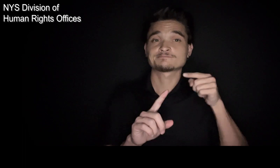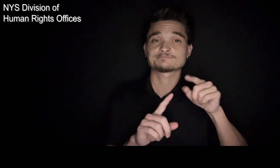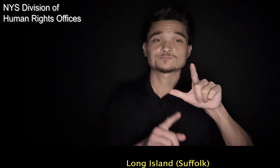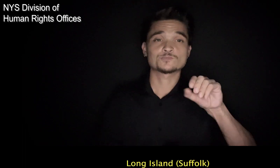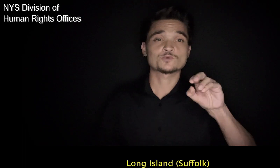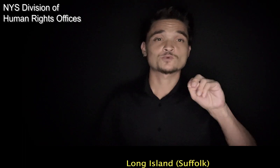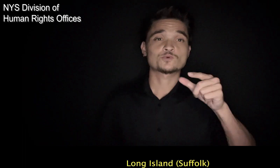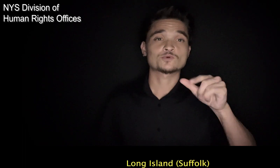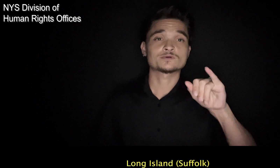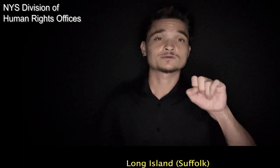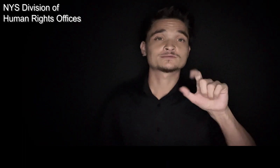Long Island (Suffolk)